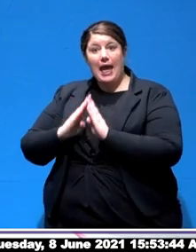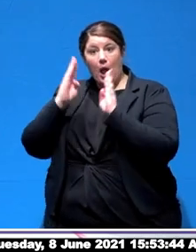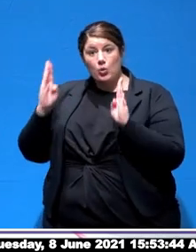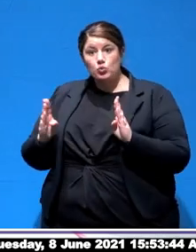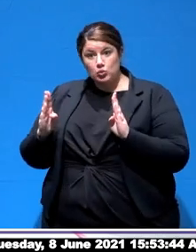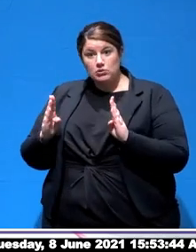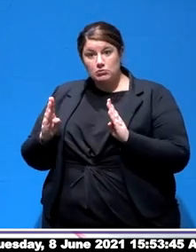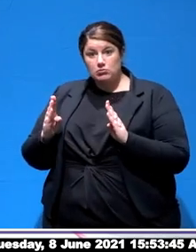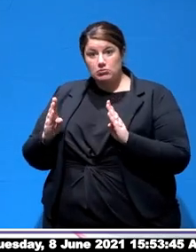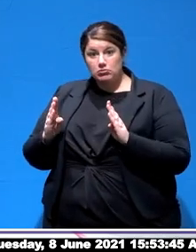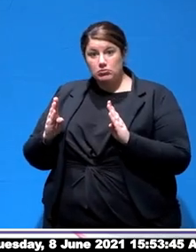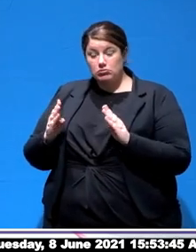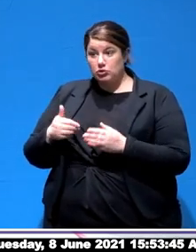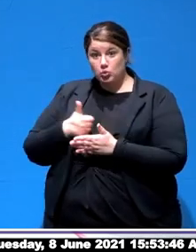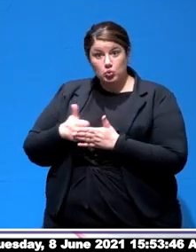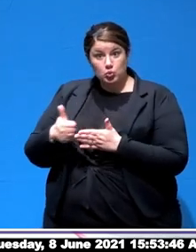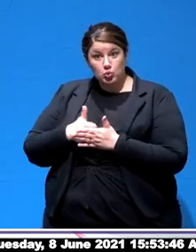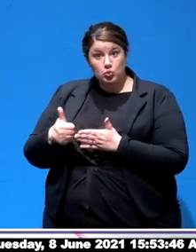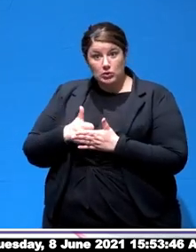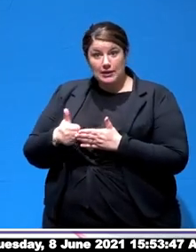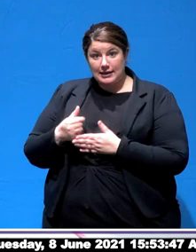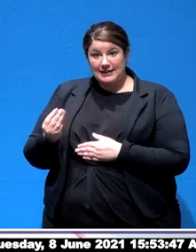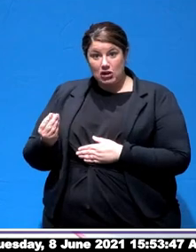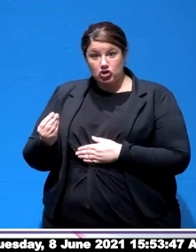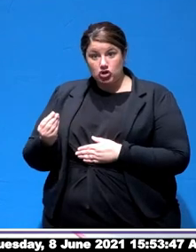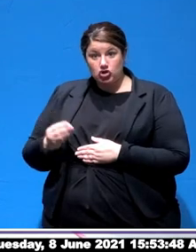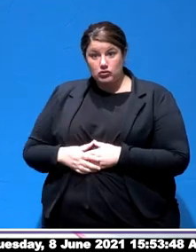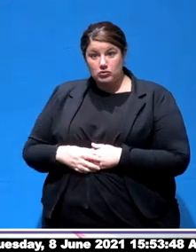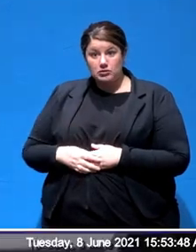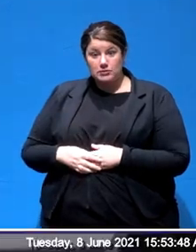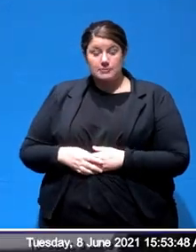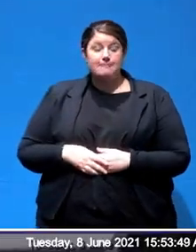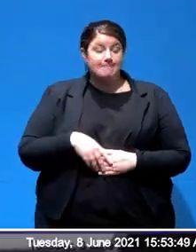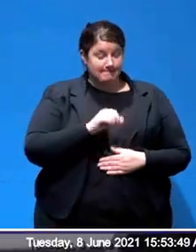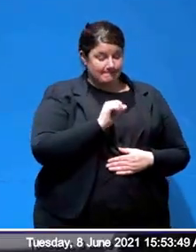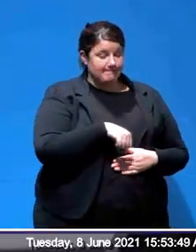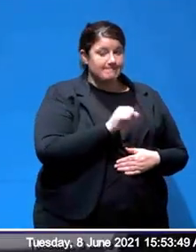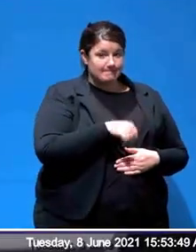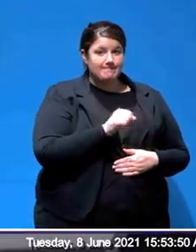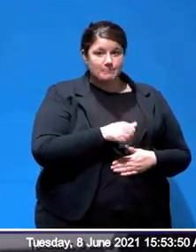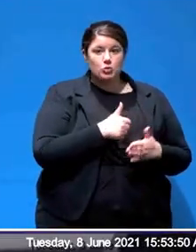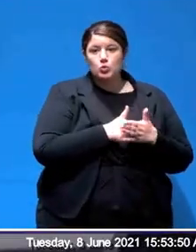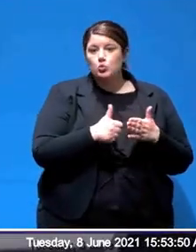Is it common practice for there to be a pool of cash? There is, yes, it is common practice. So ---